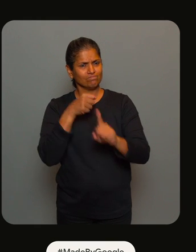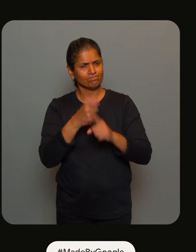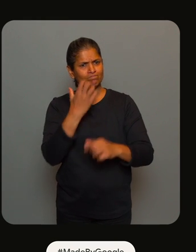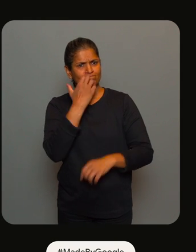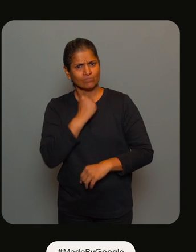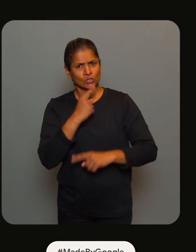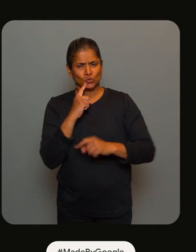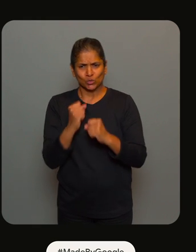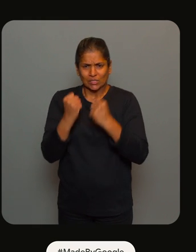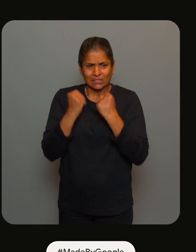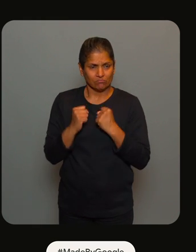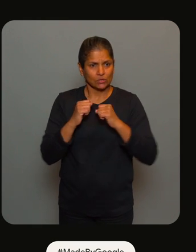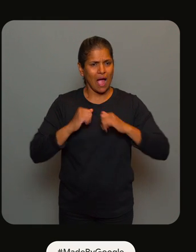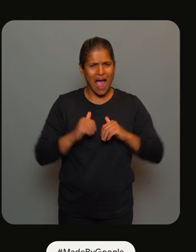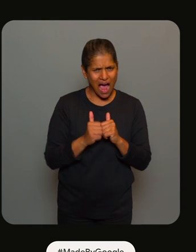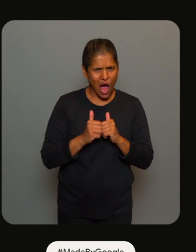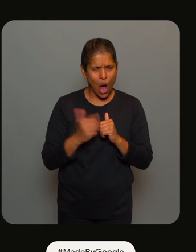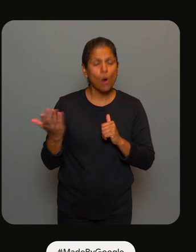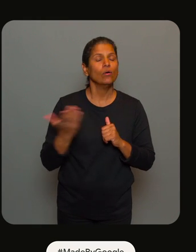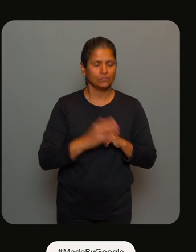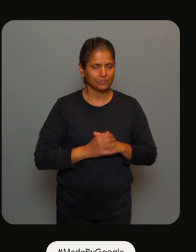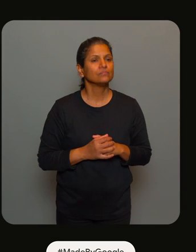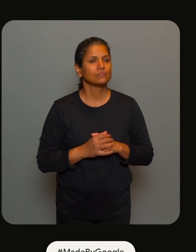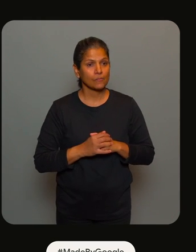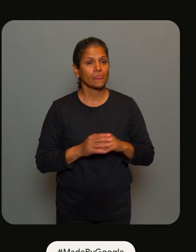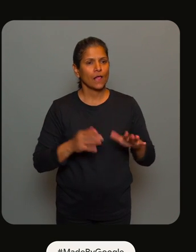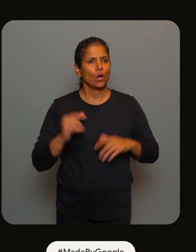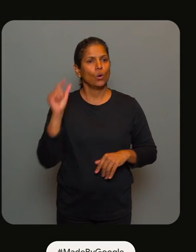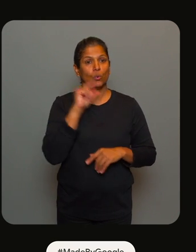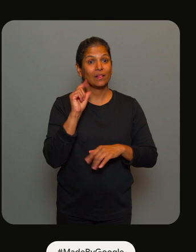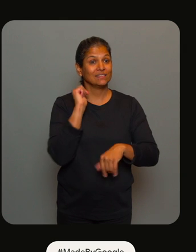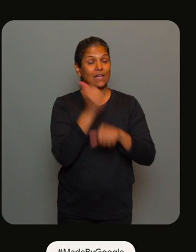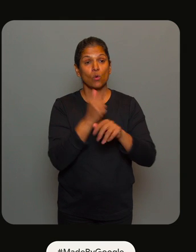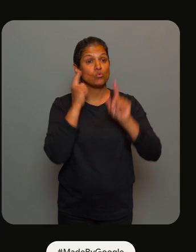At Google, we’ve set a goal to achieve net-zero emissions